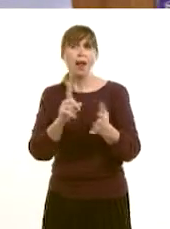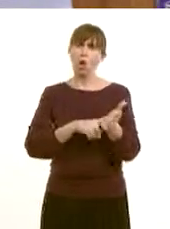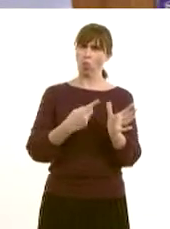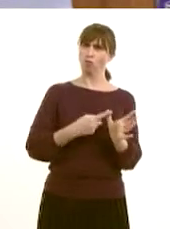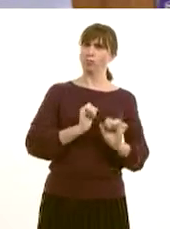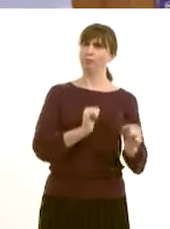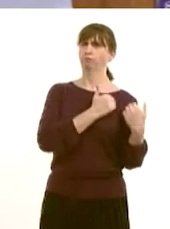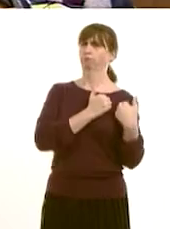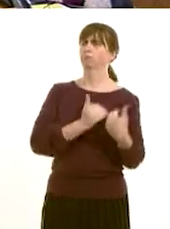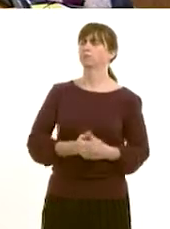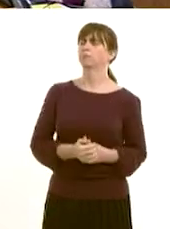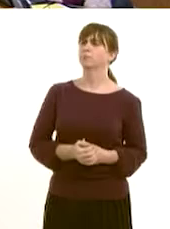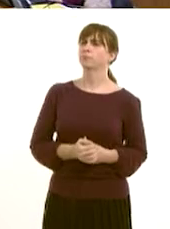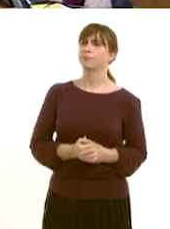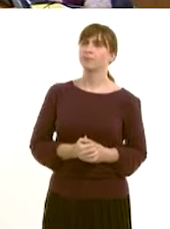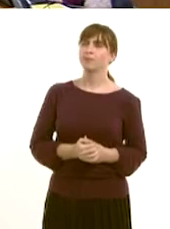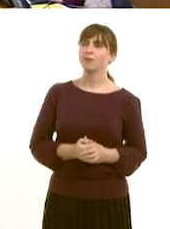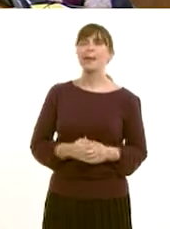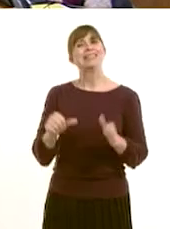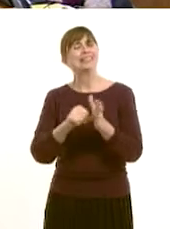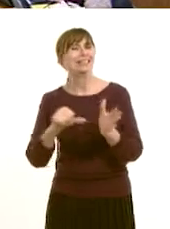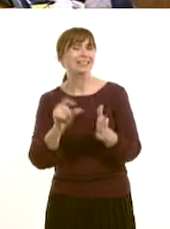Kirsty Williams: First Minister, it is an issue; some families believe that there is